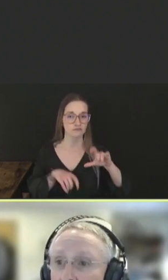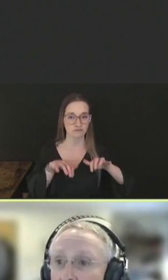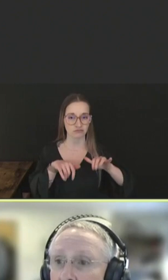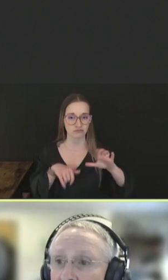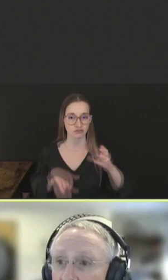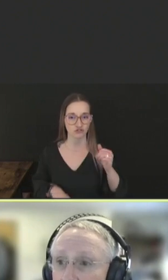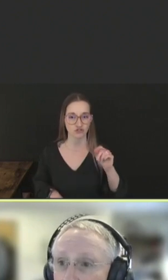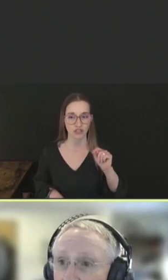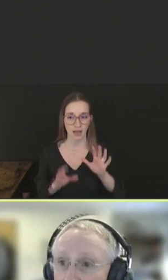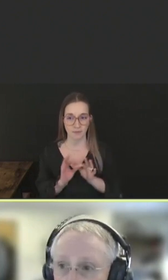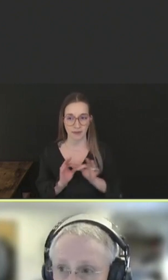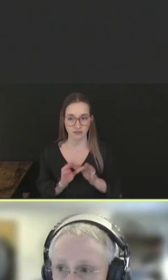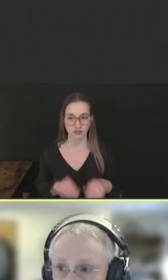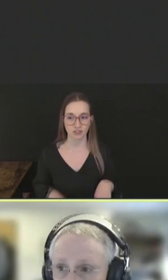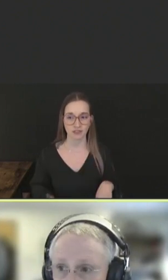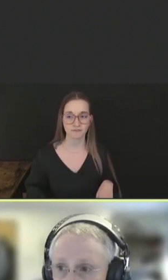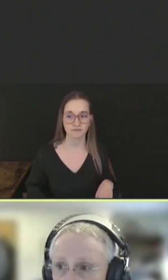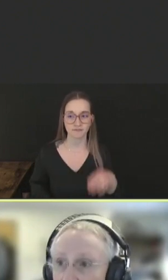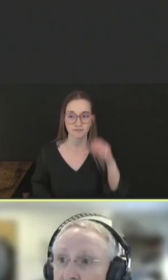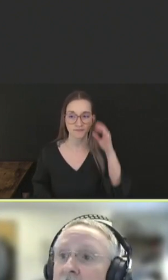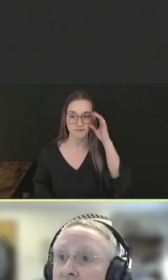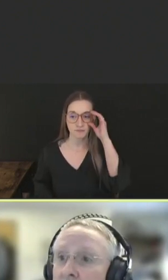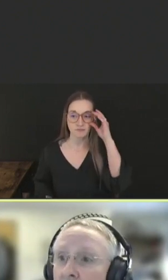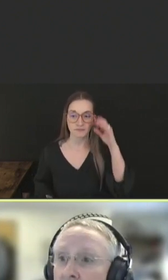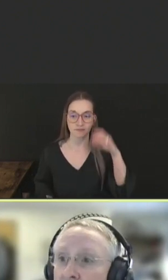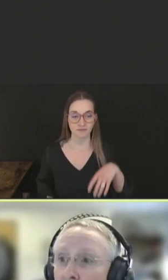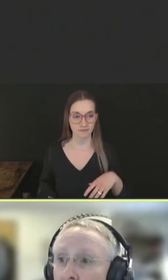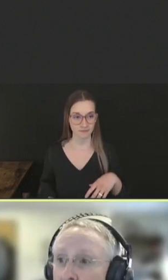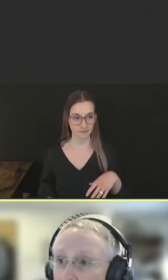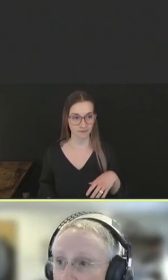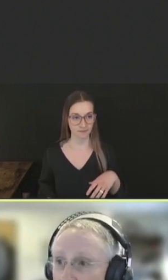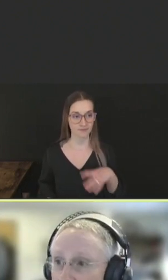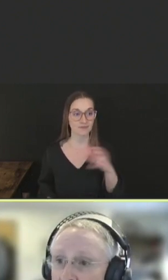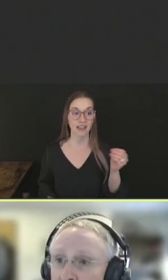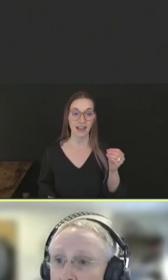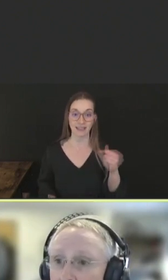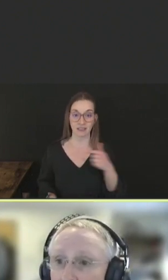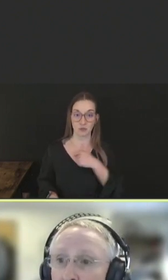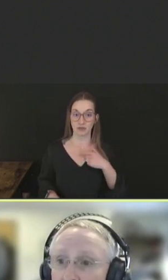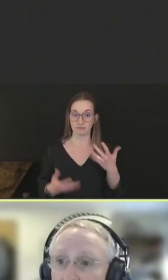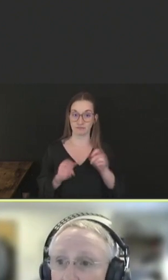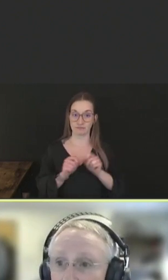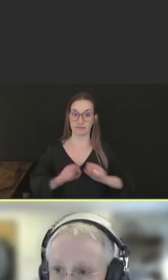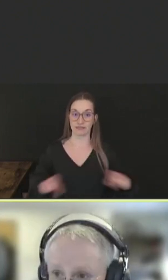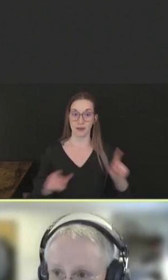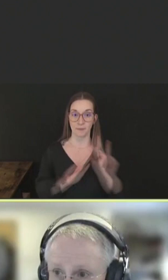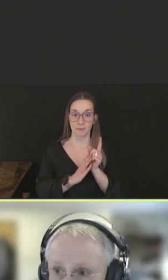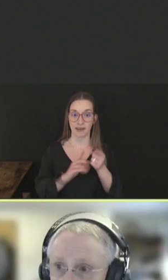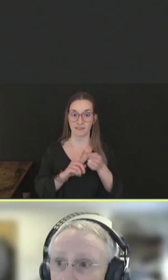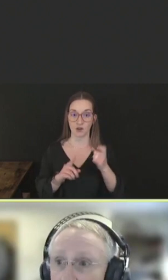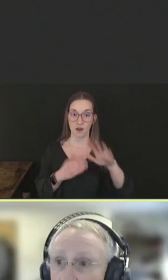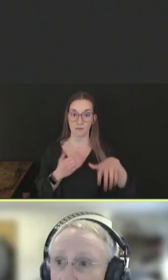Ann sent a message -- minutes to all of the members from the September 22nd-23rd meeting.